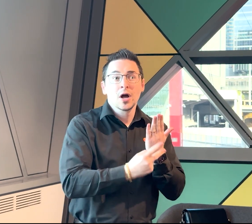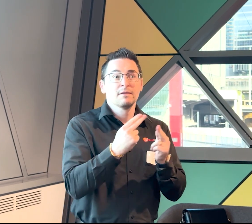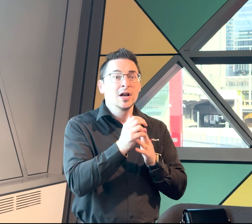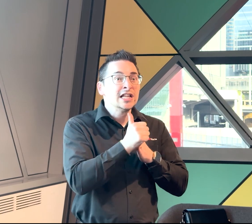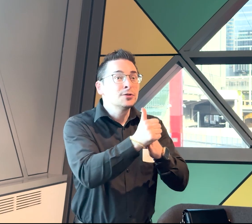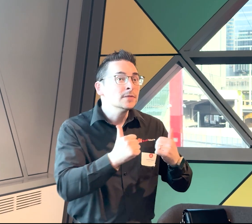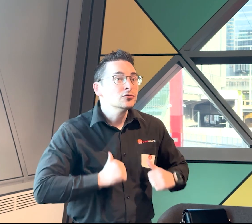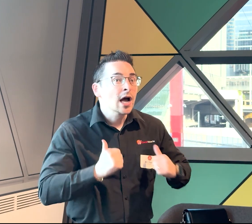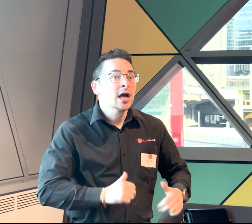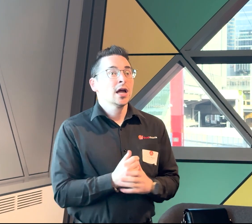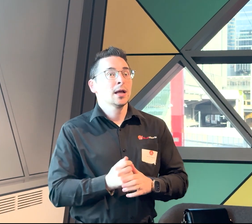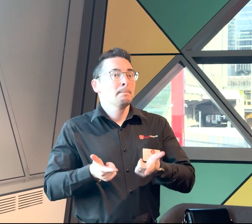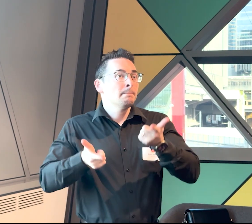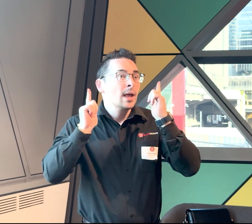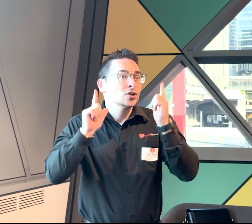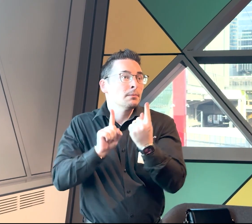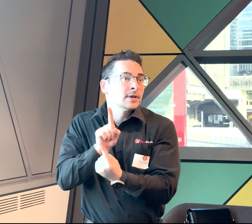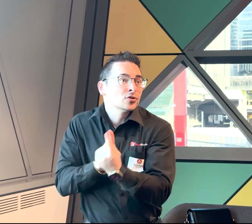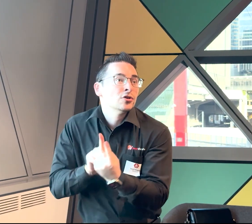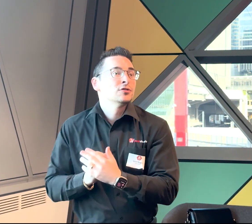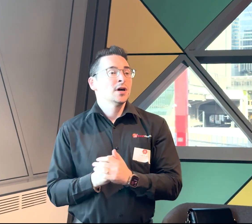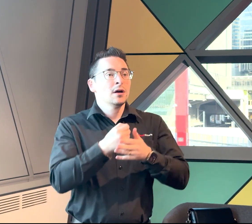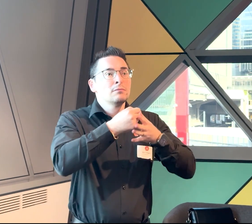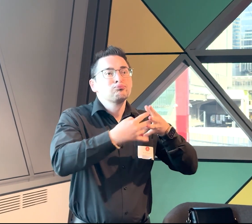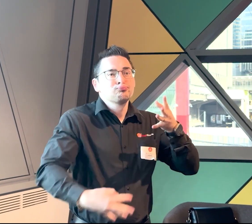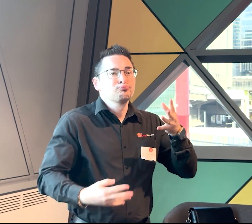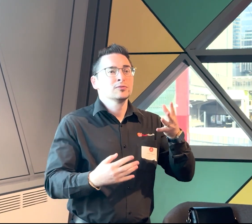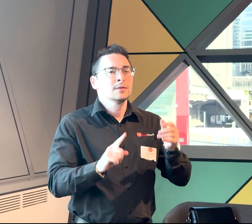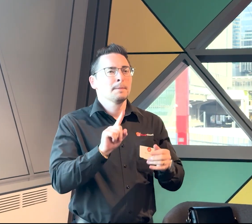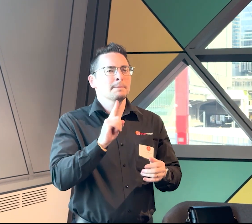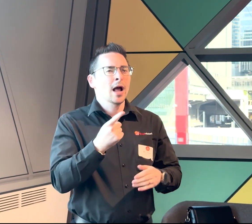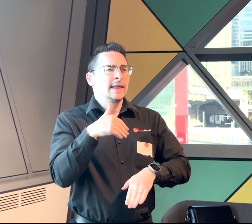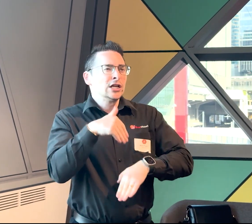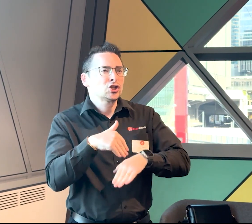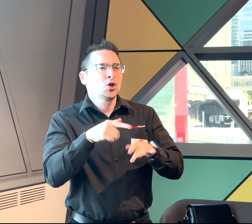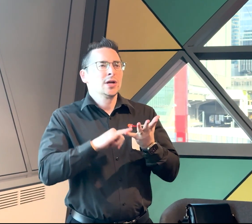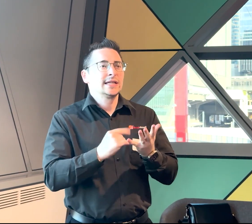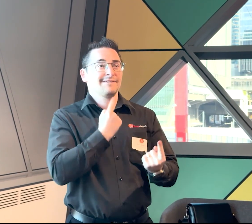programs, being mentored by other managers, I think the issue is getting the information